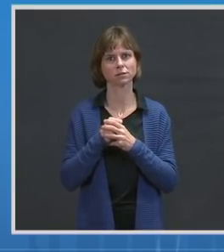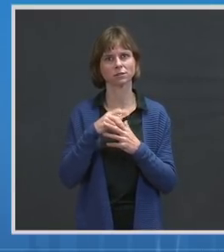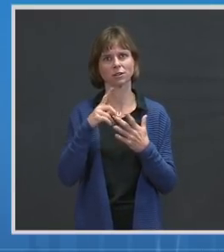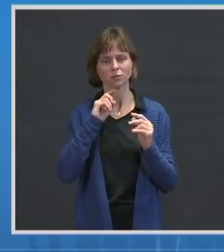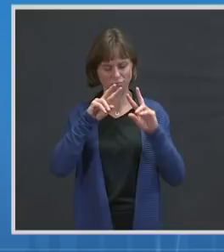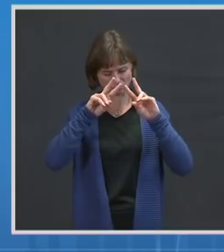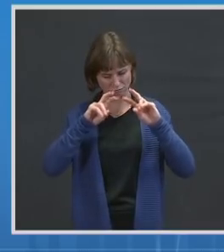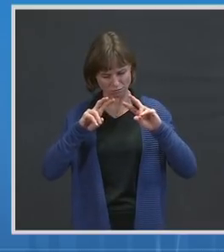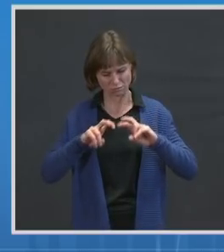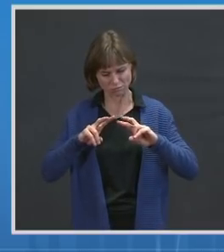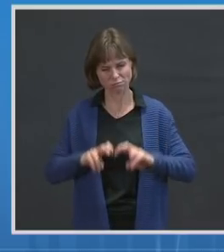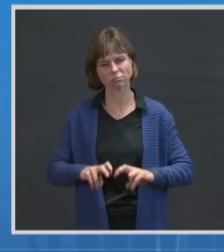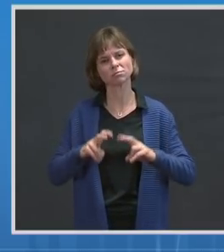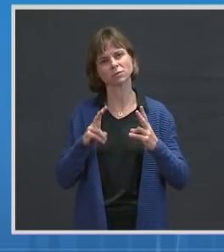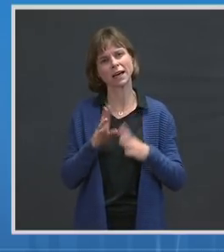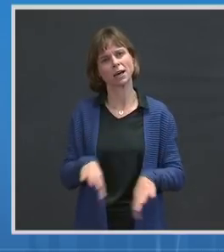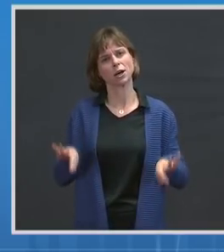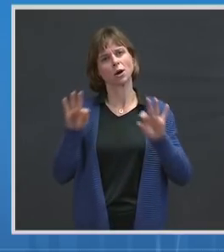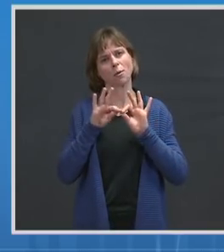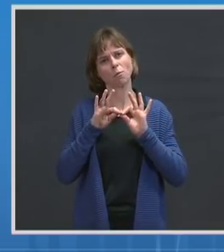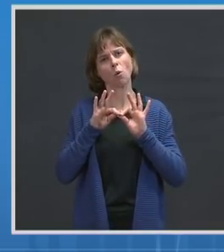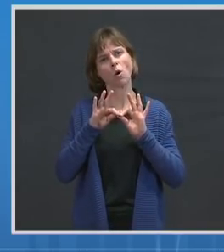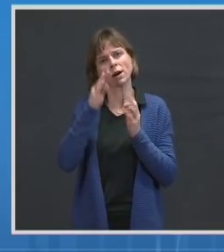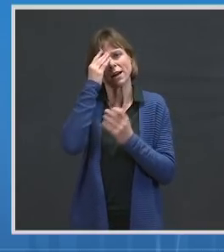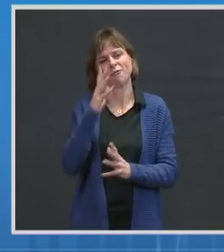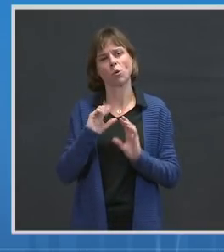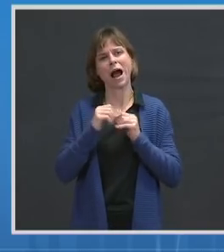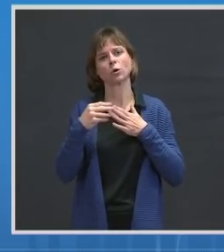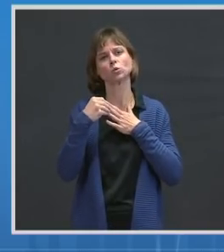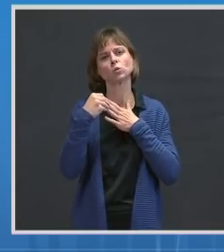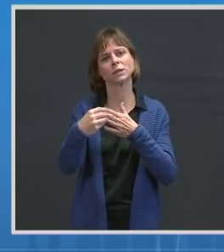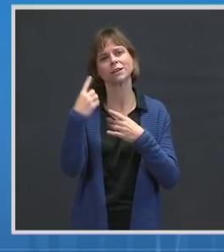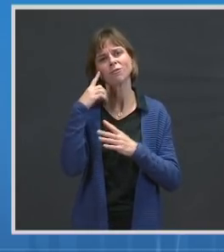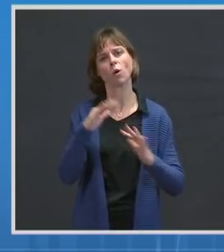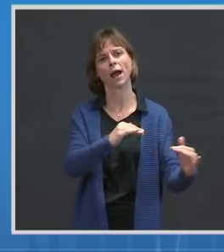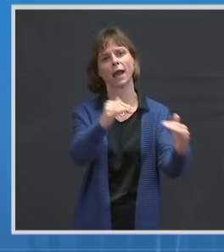you know, to guide an equitable response. And last week, I introduced you to the individuals